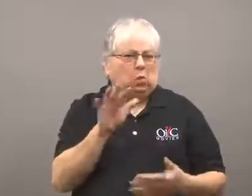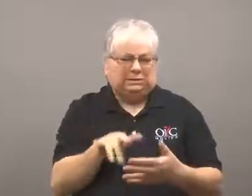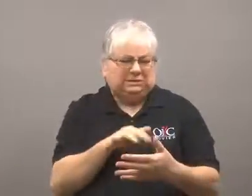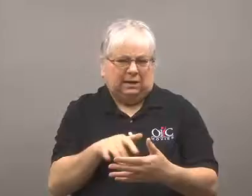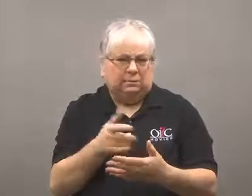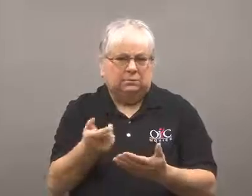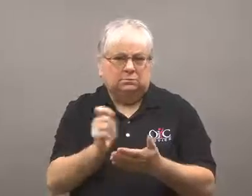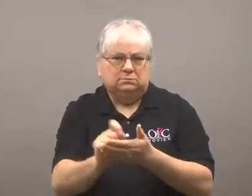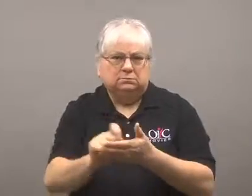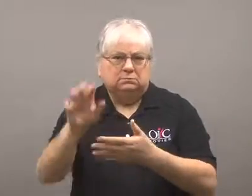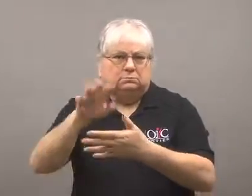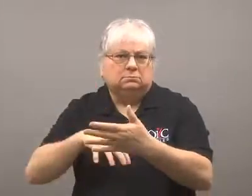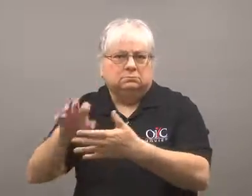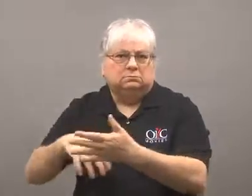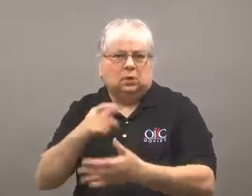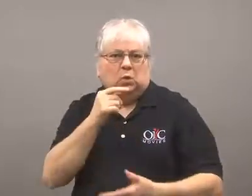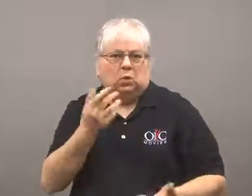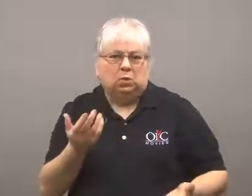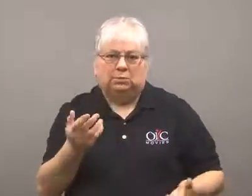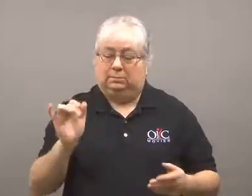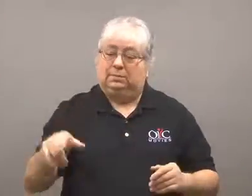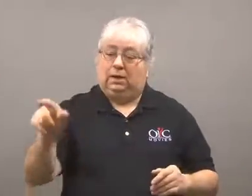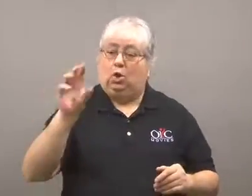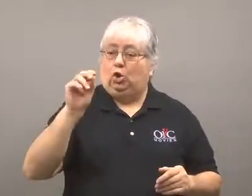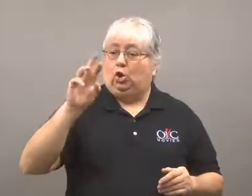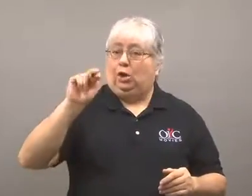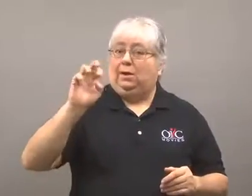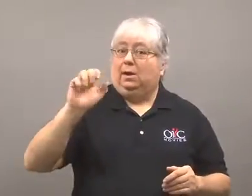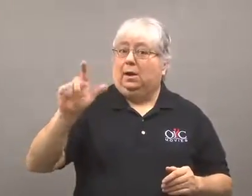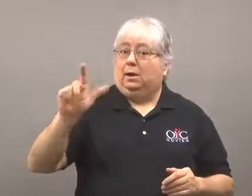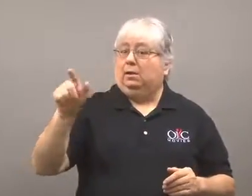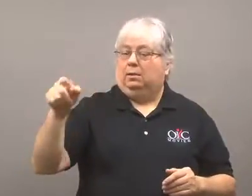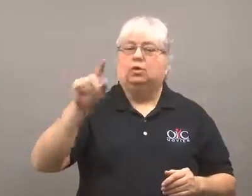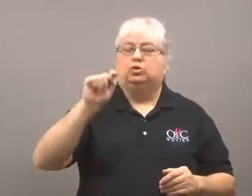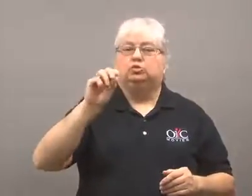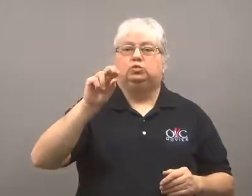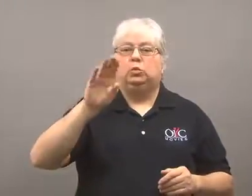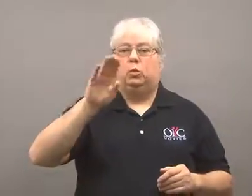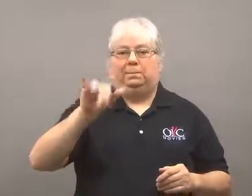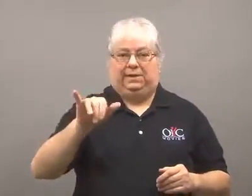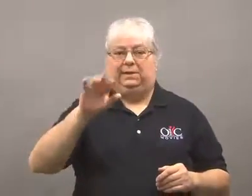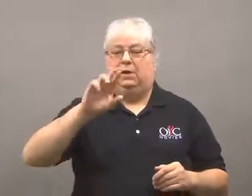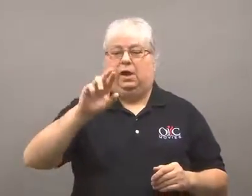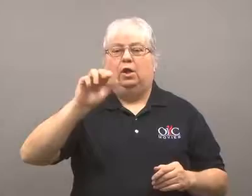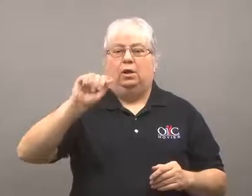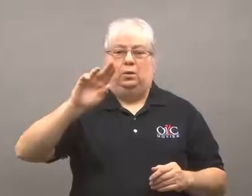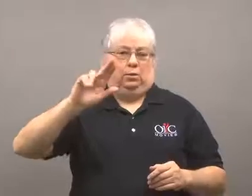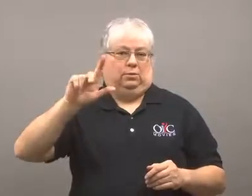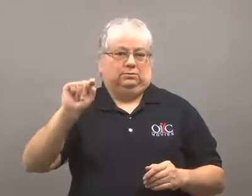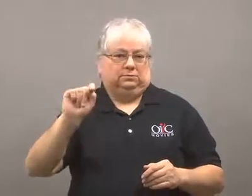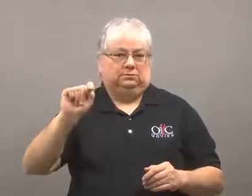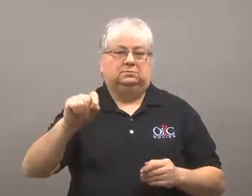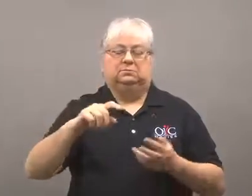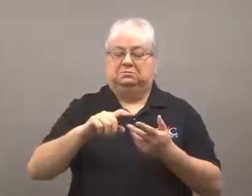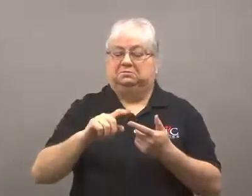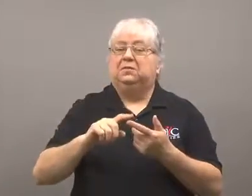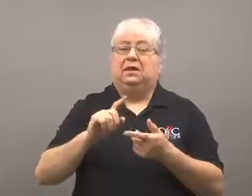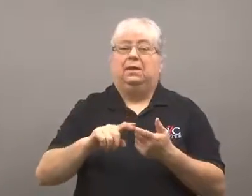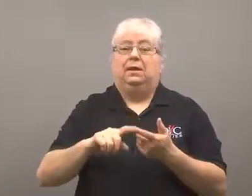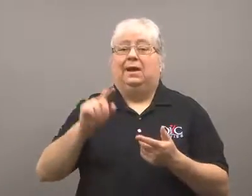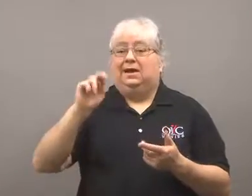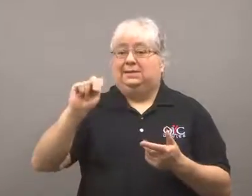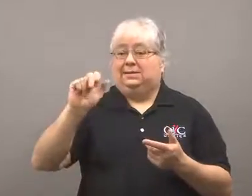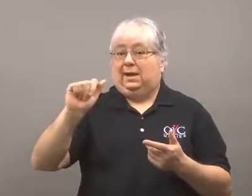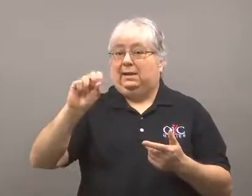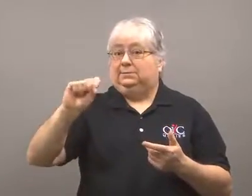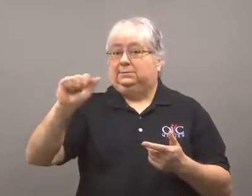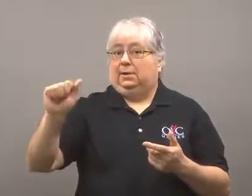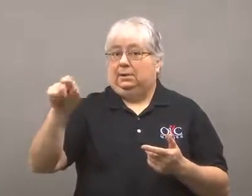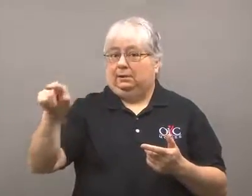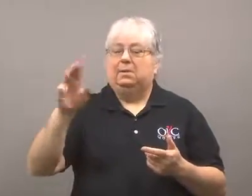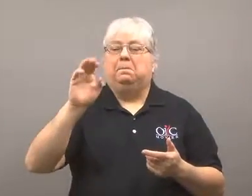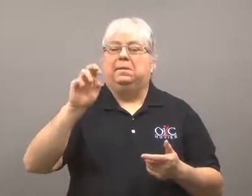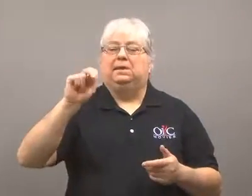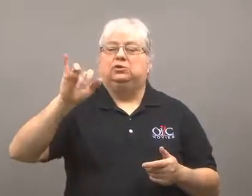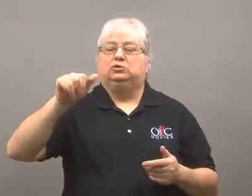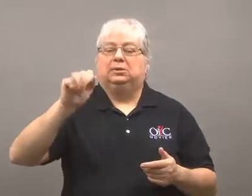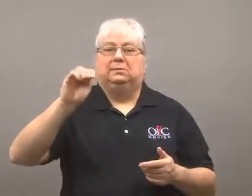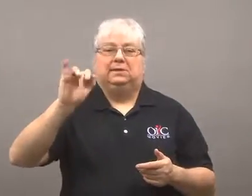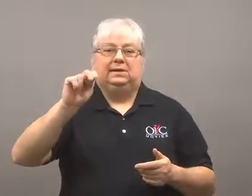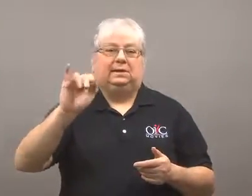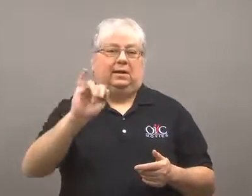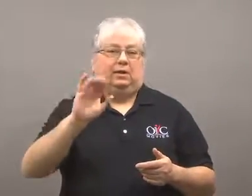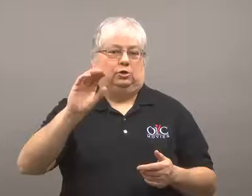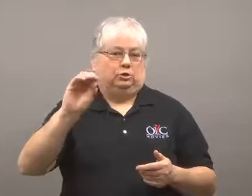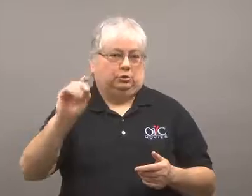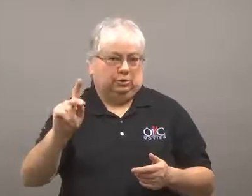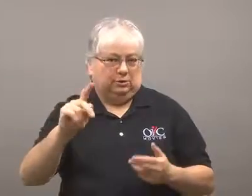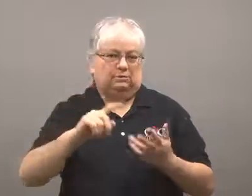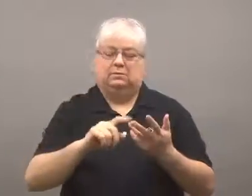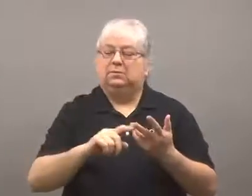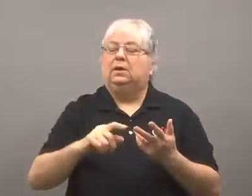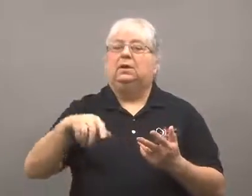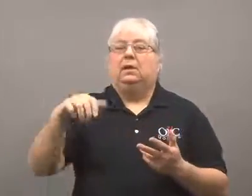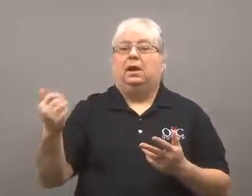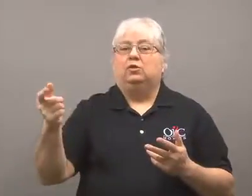The writers of the study were Toby R. Ault at Cornell,